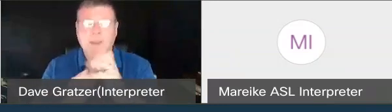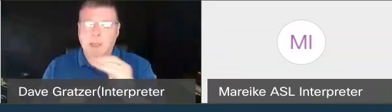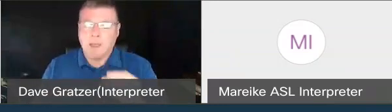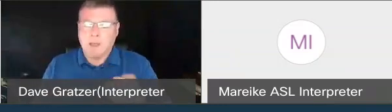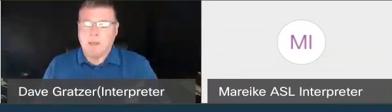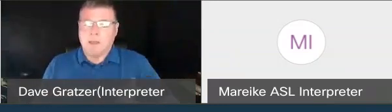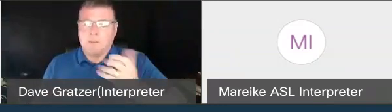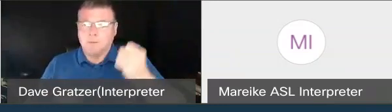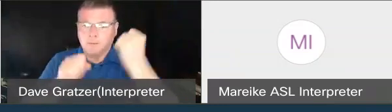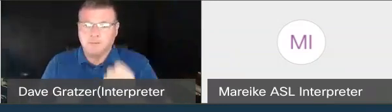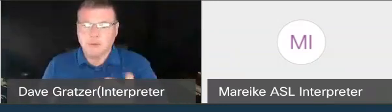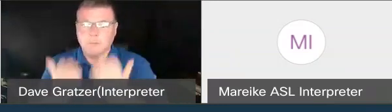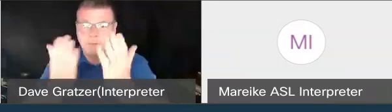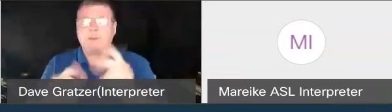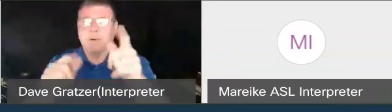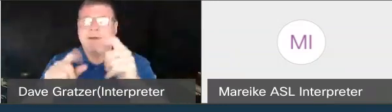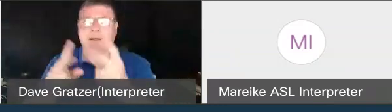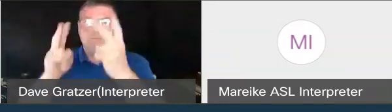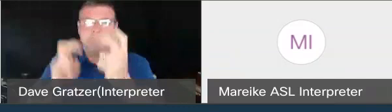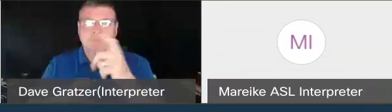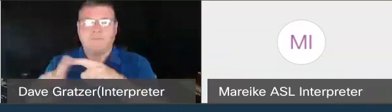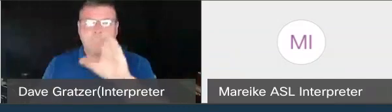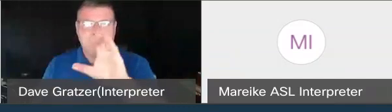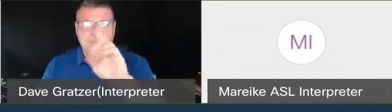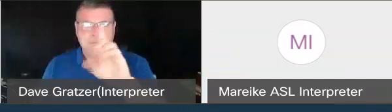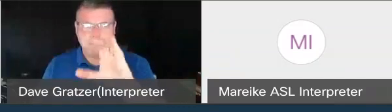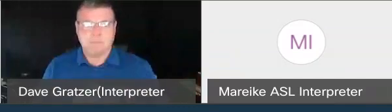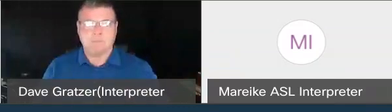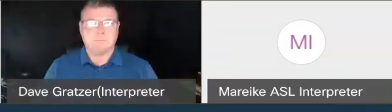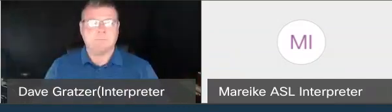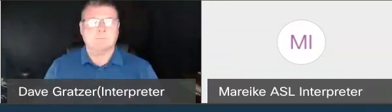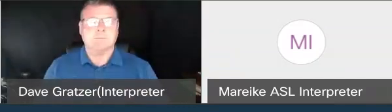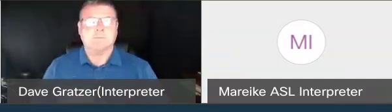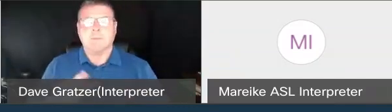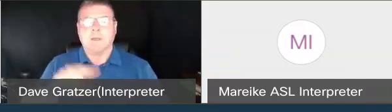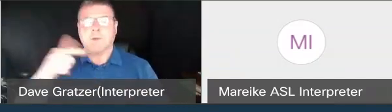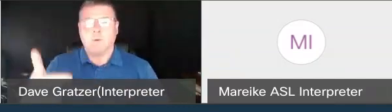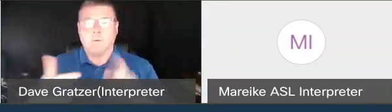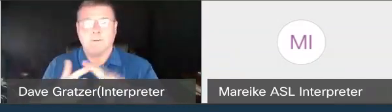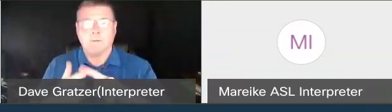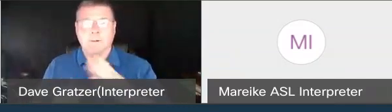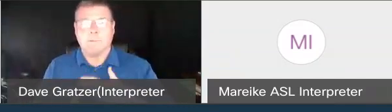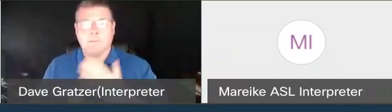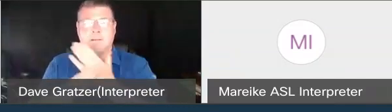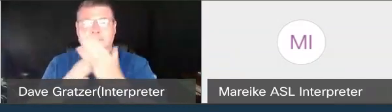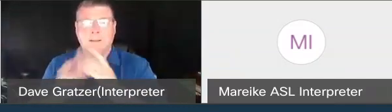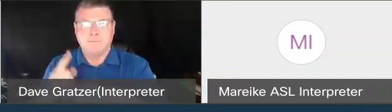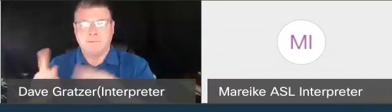It's a downloadable item from, uh, from CDC. I'm gonna turn things over now to my colleagues from Billings, Montana.